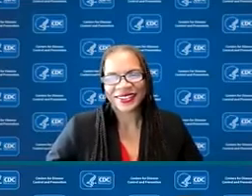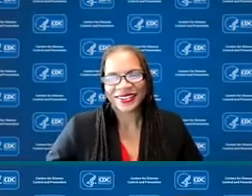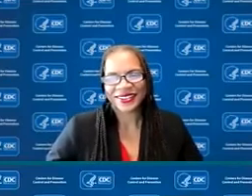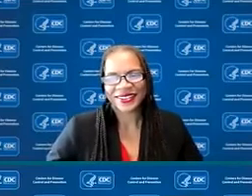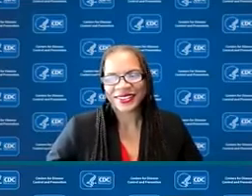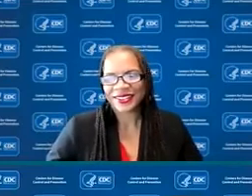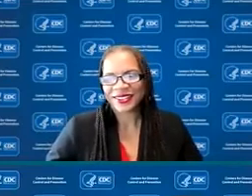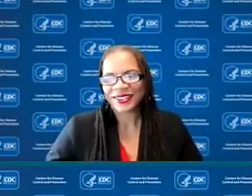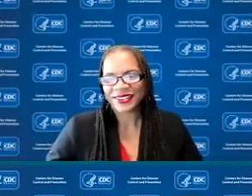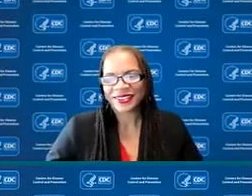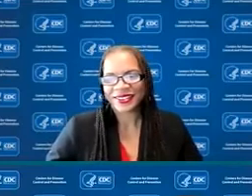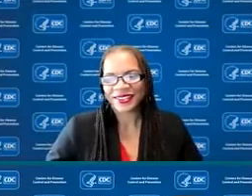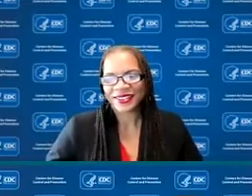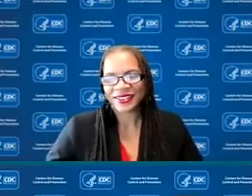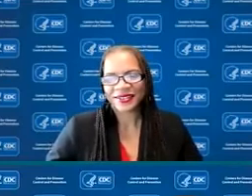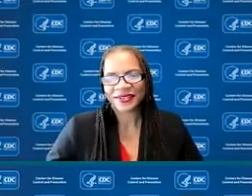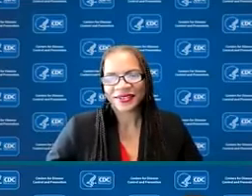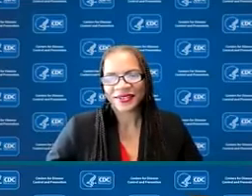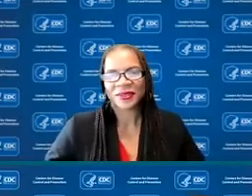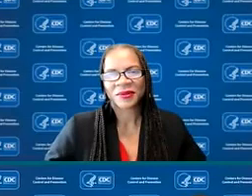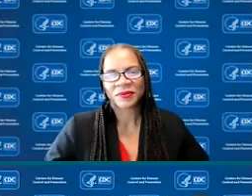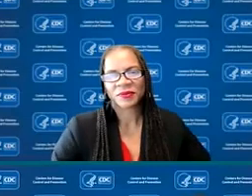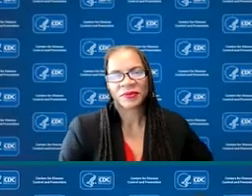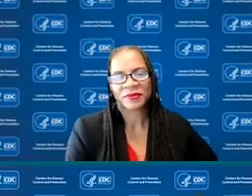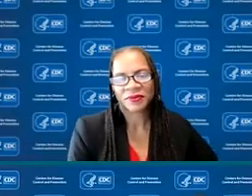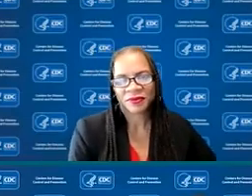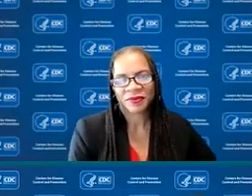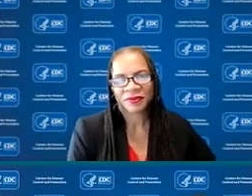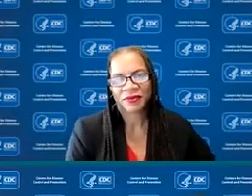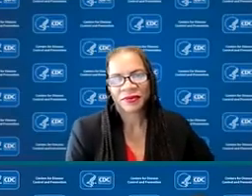for sharing your experiences. We’re going to go ahead and answer some questions we